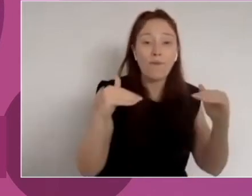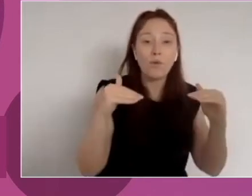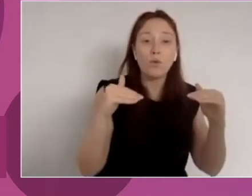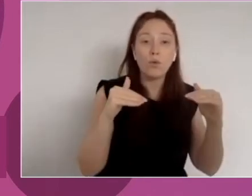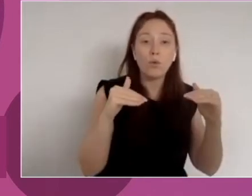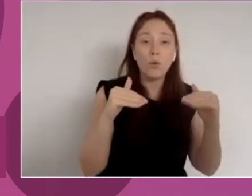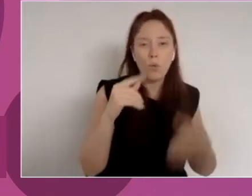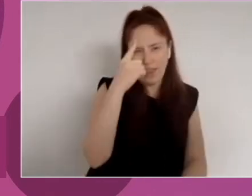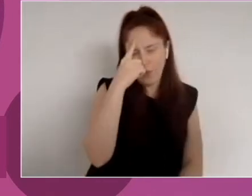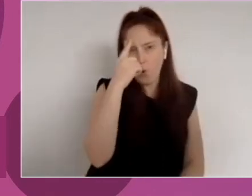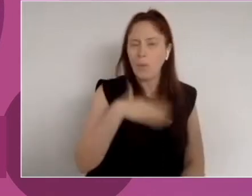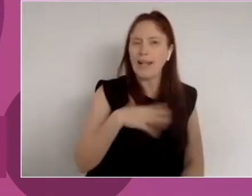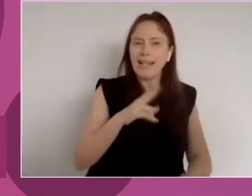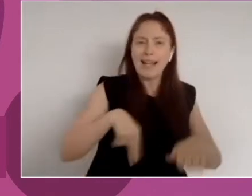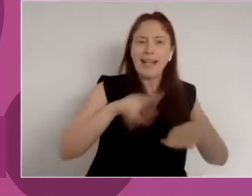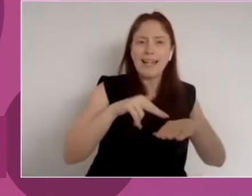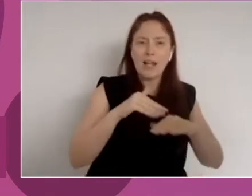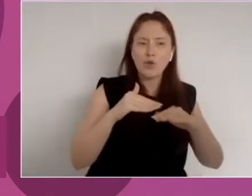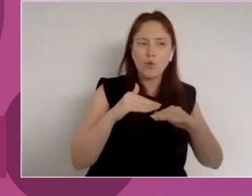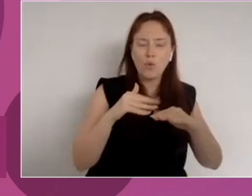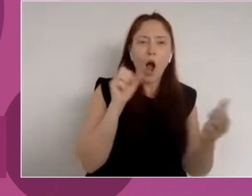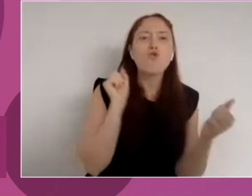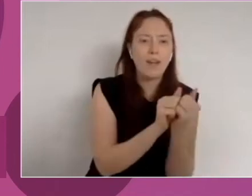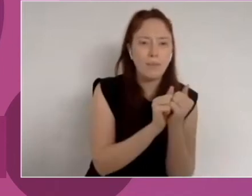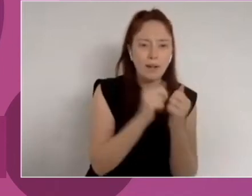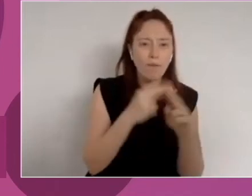health and wellbeing and suicide prevention agreement. So the pandemic response plan was